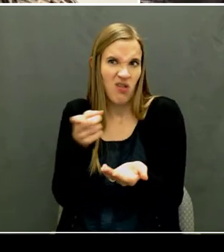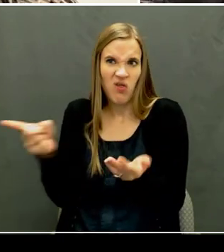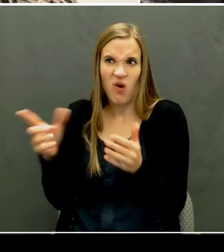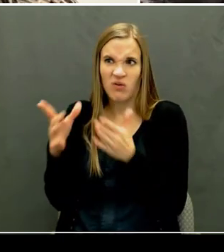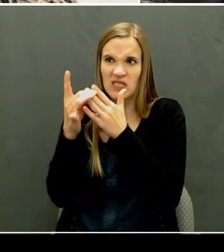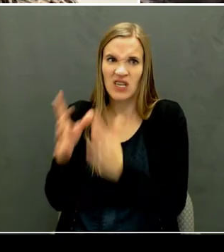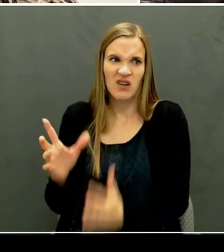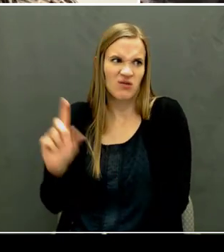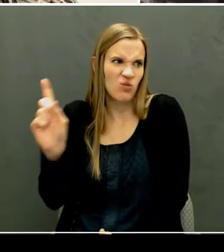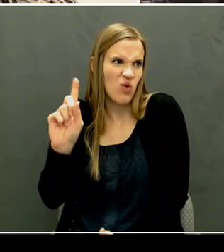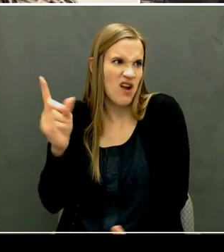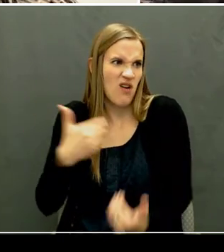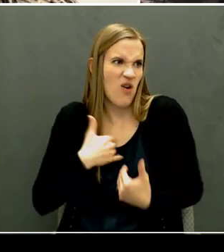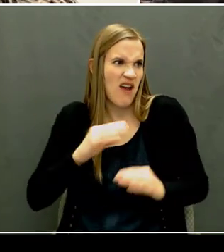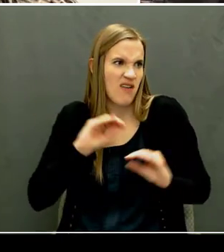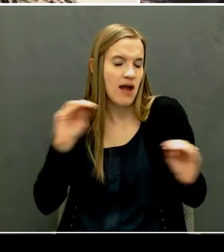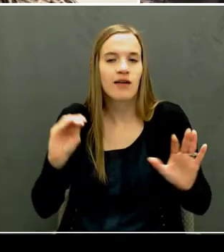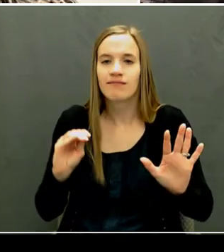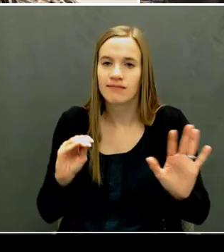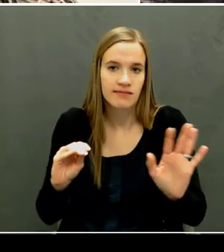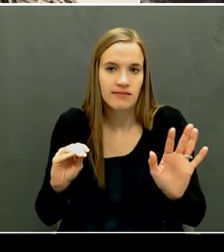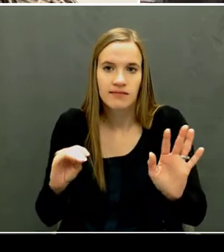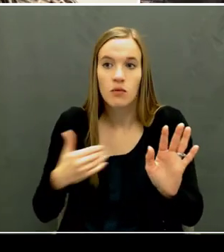out there to lead us, you know, next.